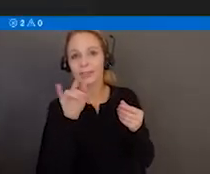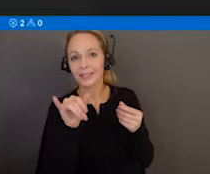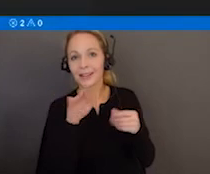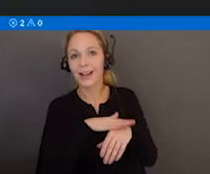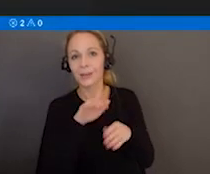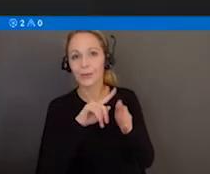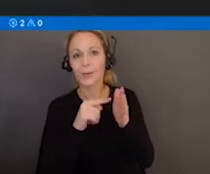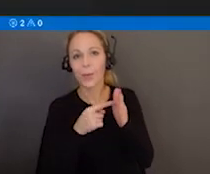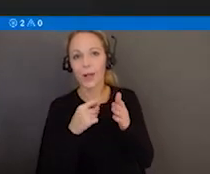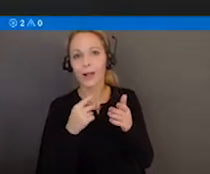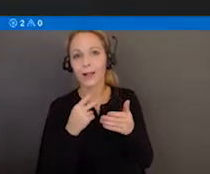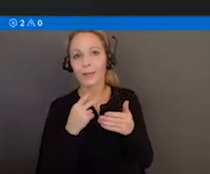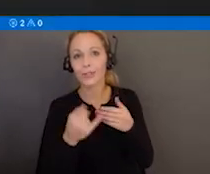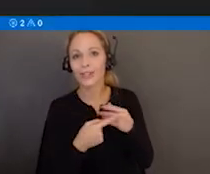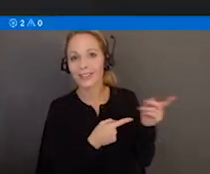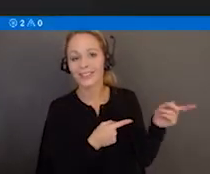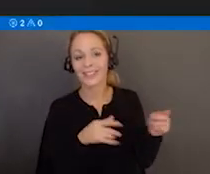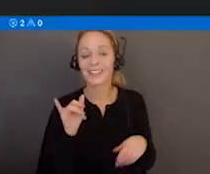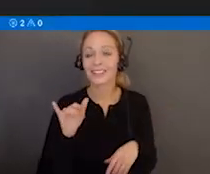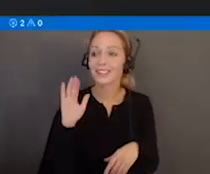THAT'S SOUNDS VERY COOL.